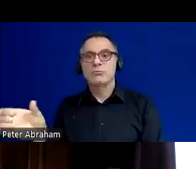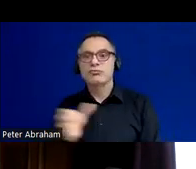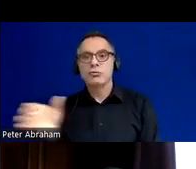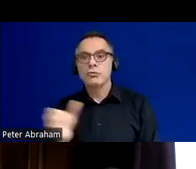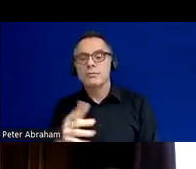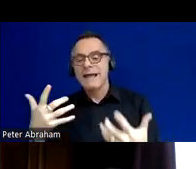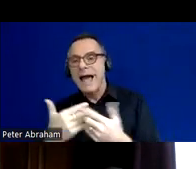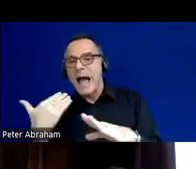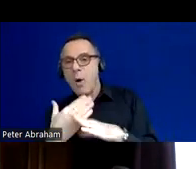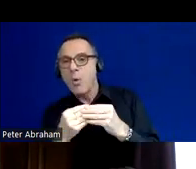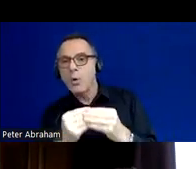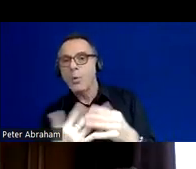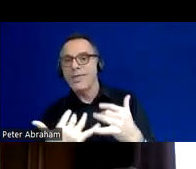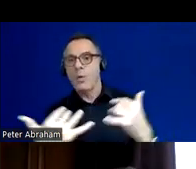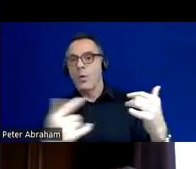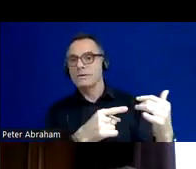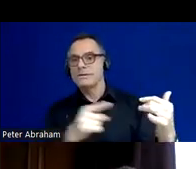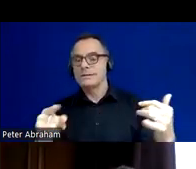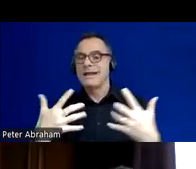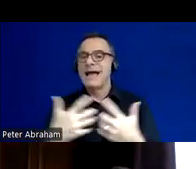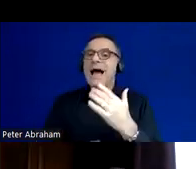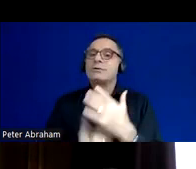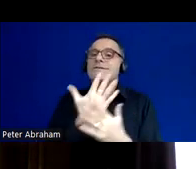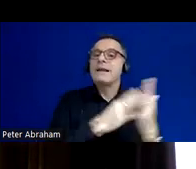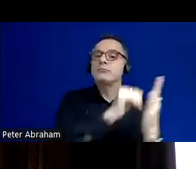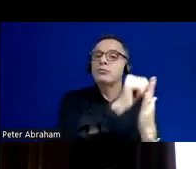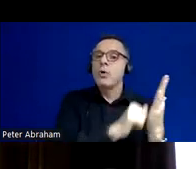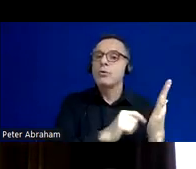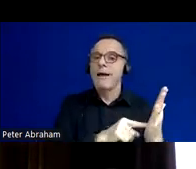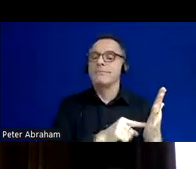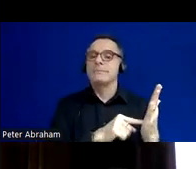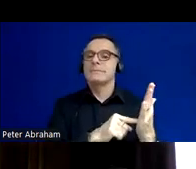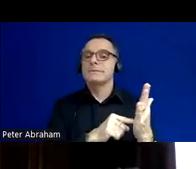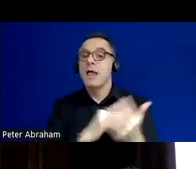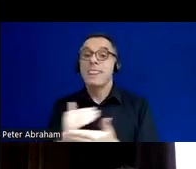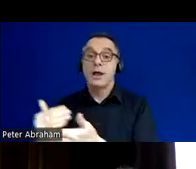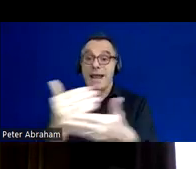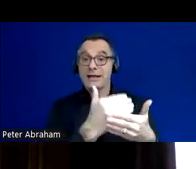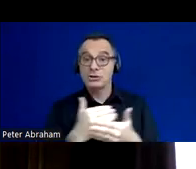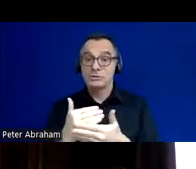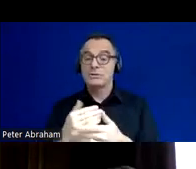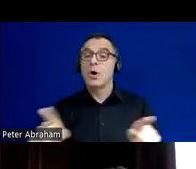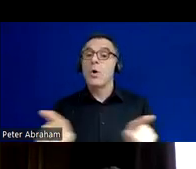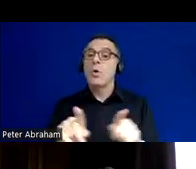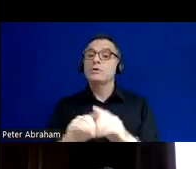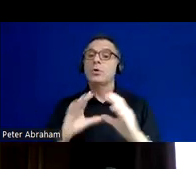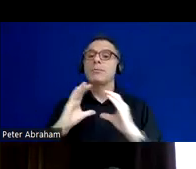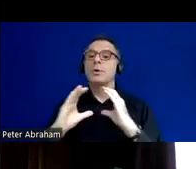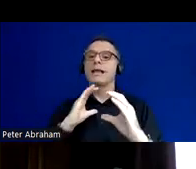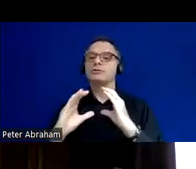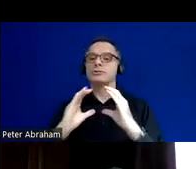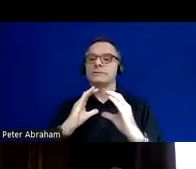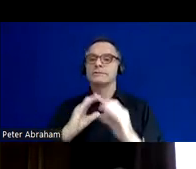with our audiences, how we develop our programmes, our collections, and, also, how we communicate.